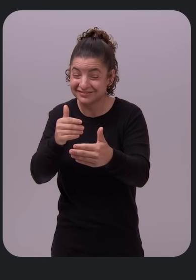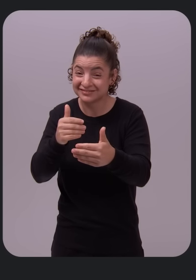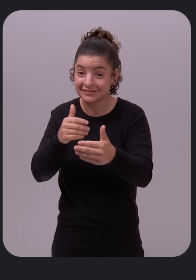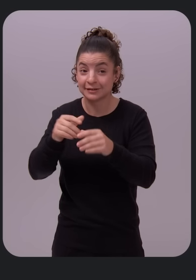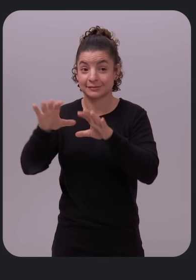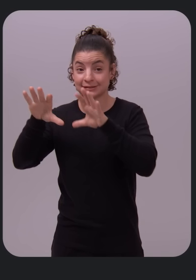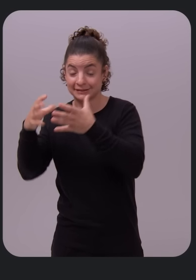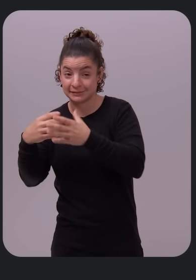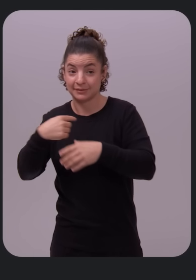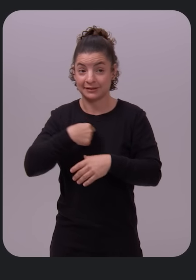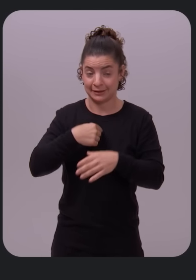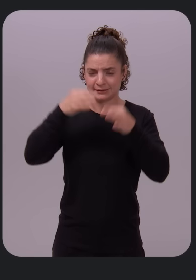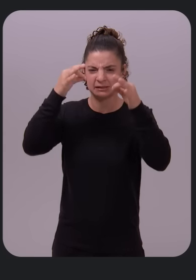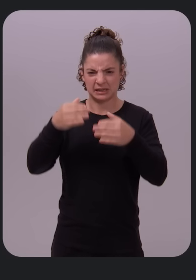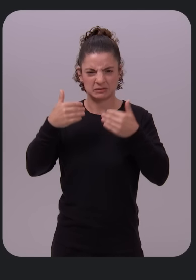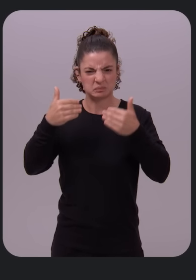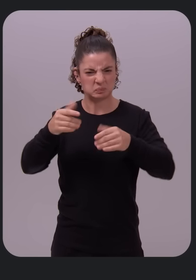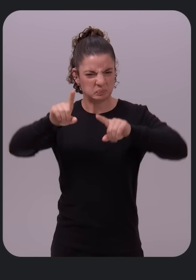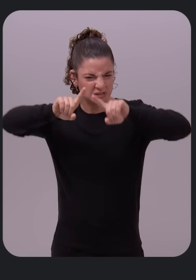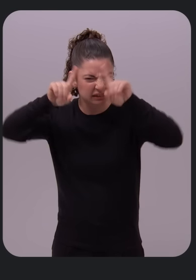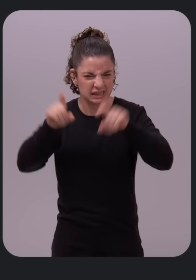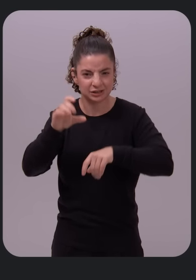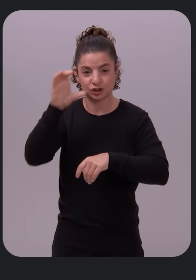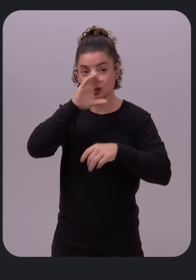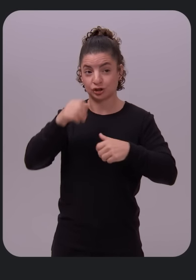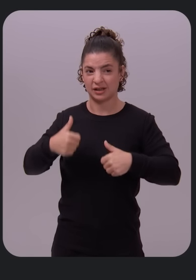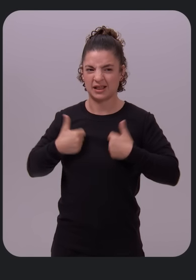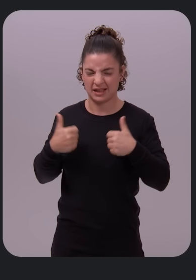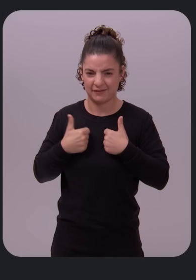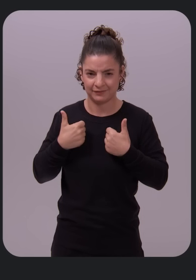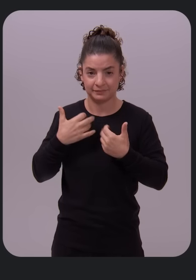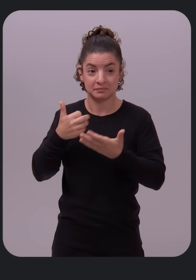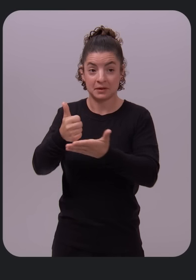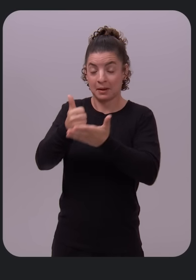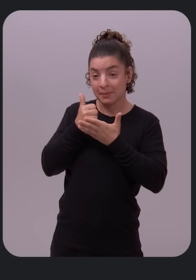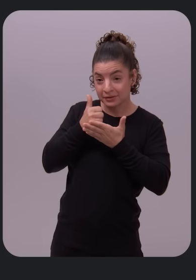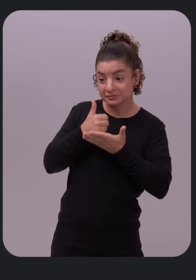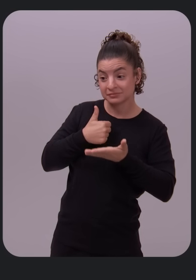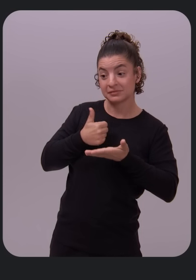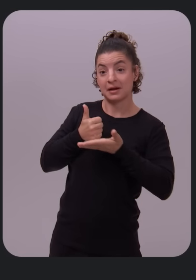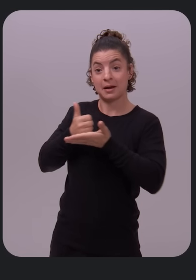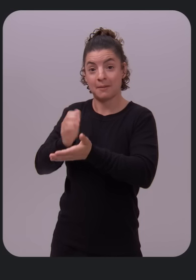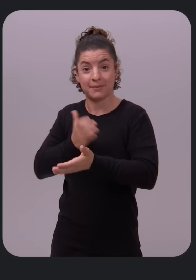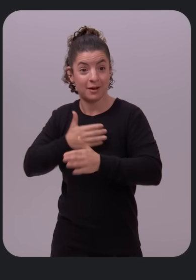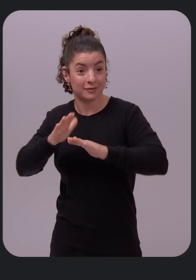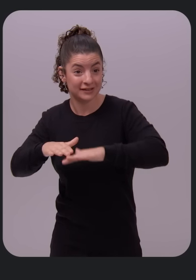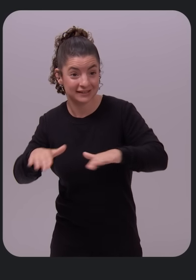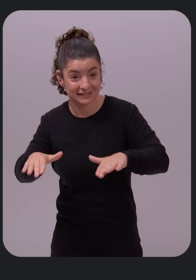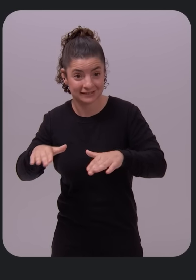the team and I decided to put Search Live to the ultimate test, helping us and our kids